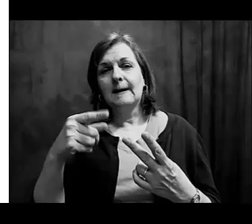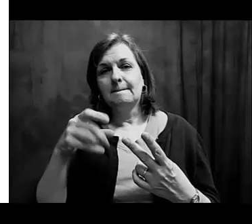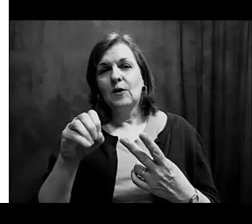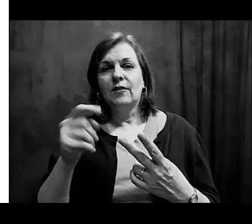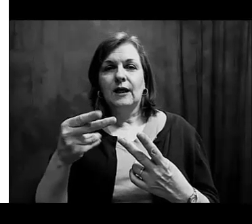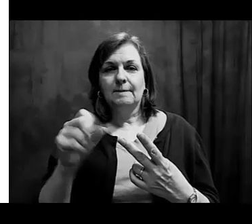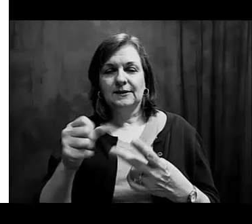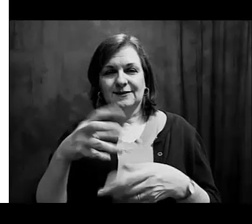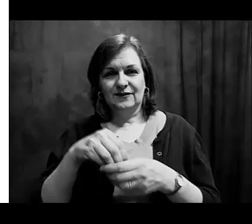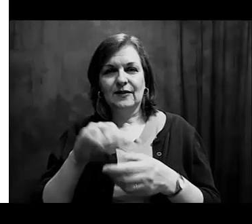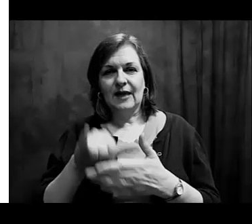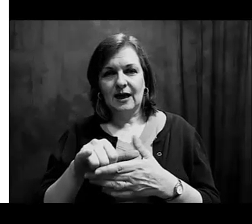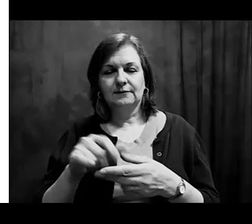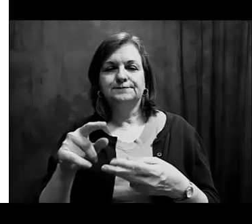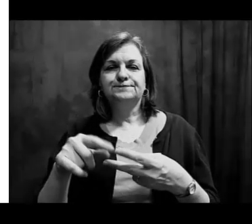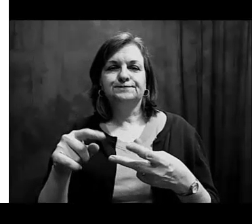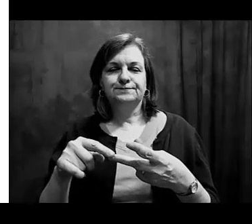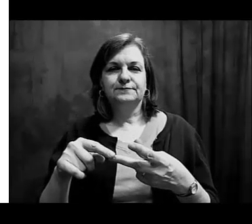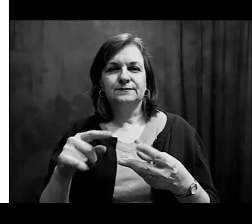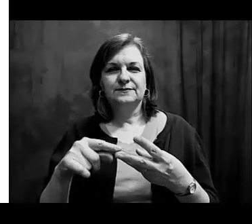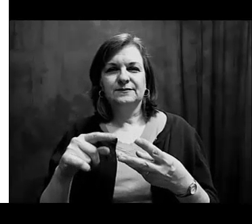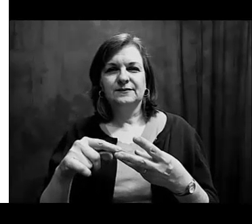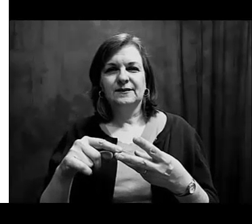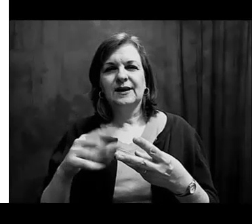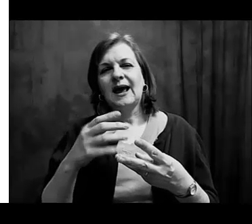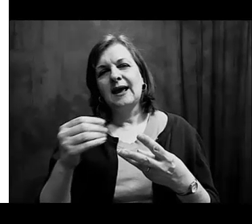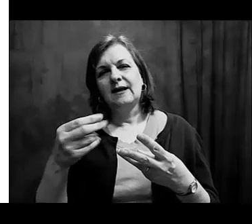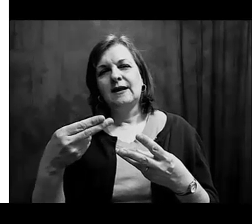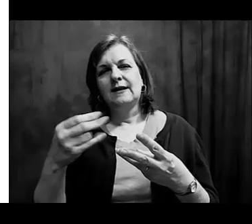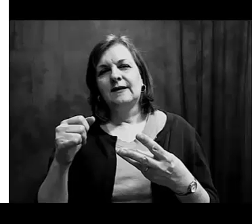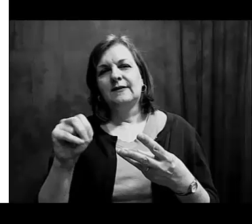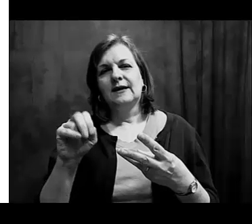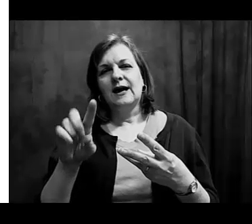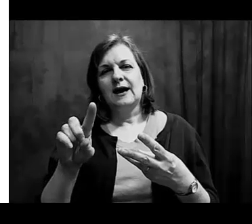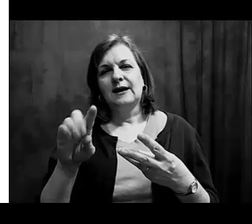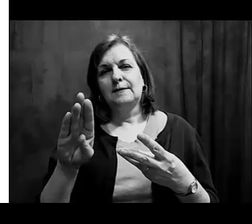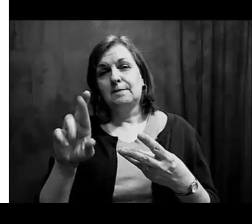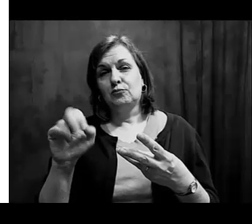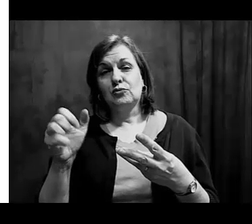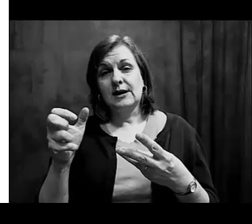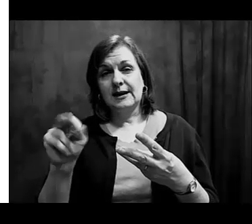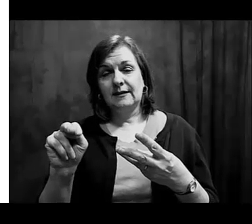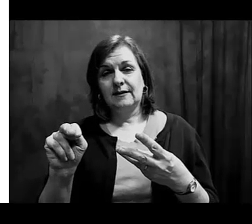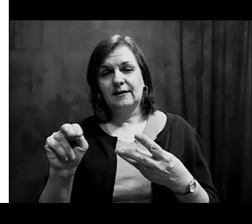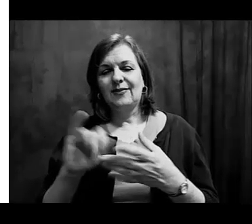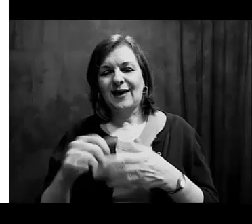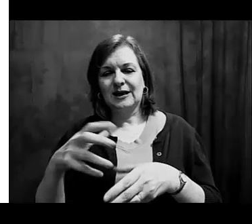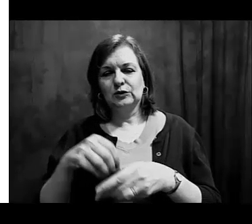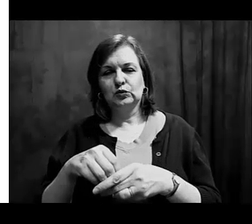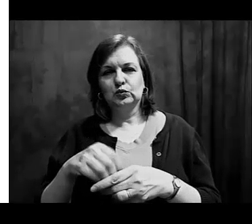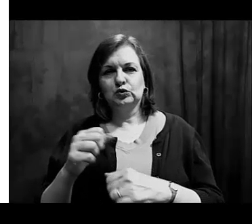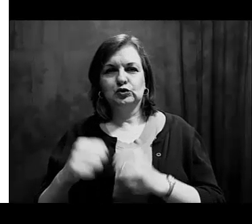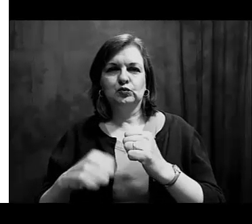is a large part of it and the hindbrain which is going to include structures of